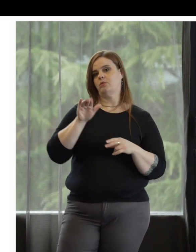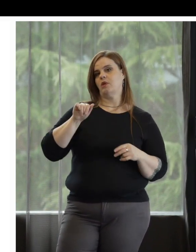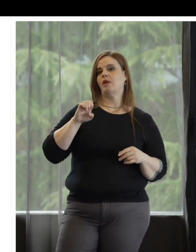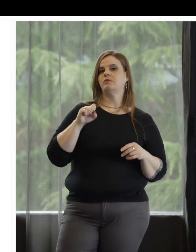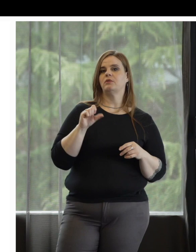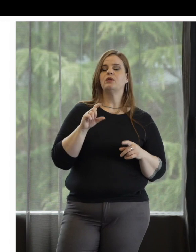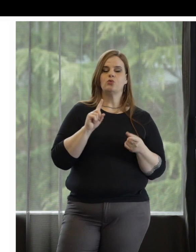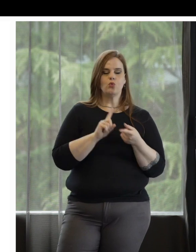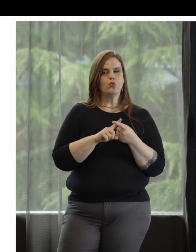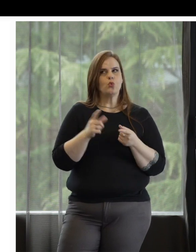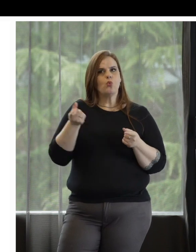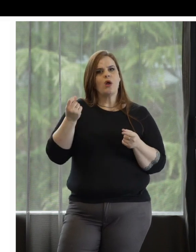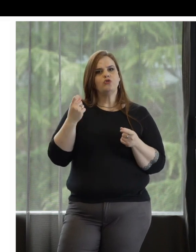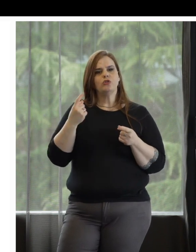understand what the how